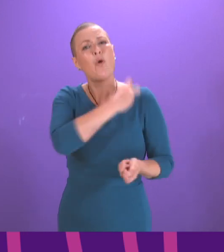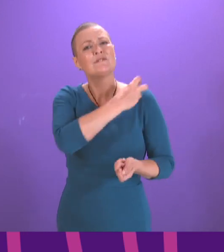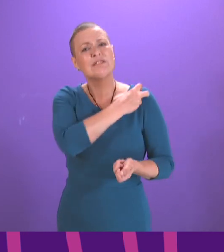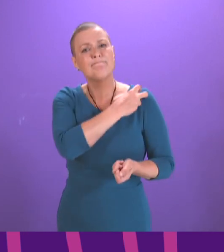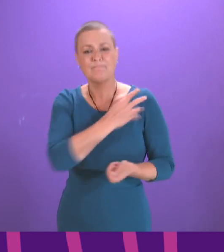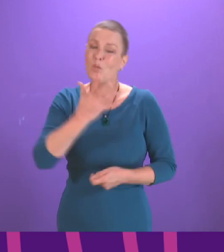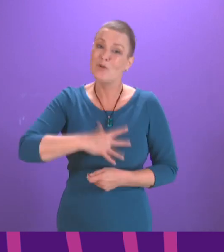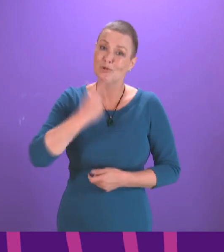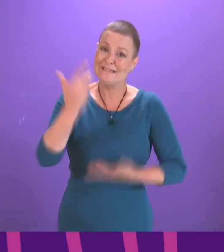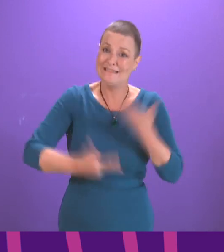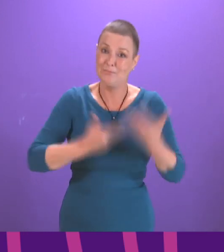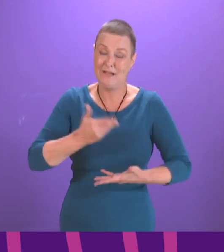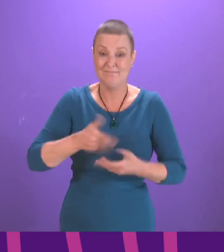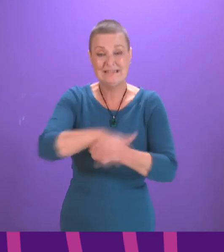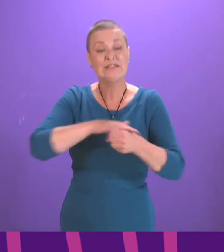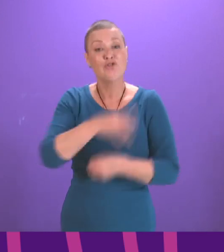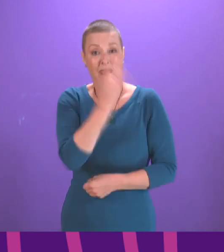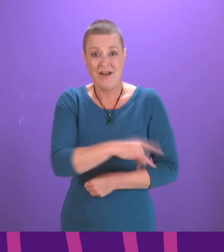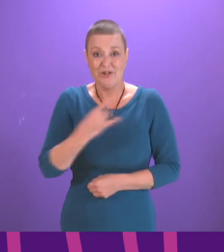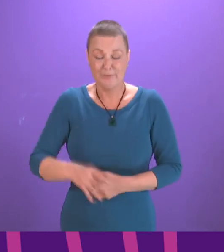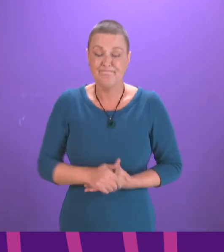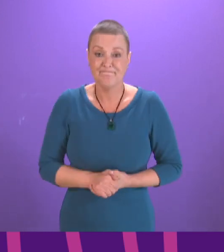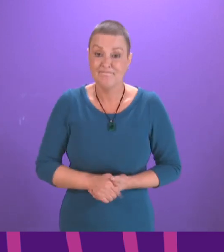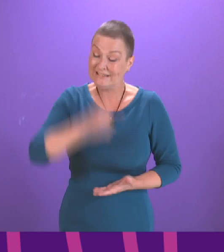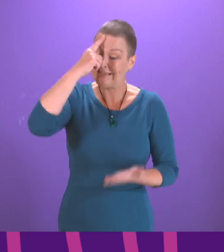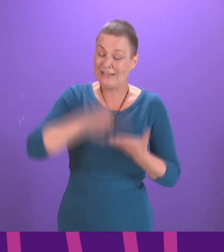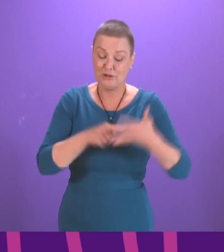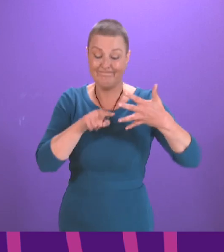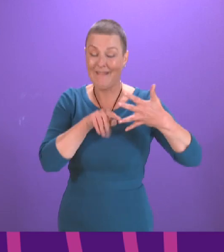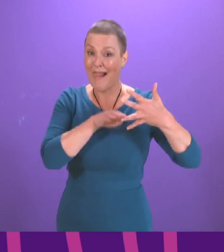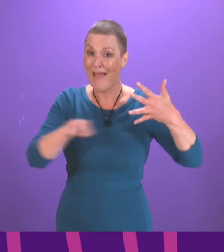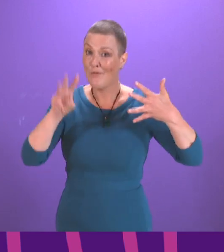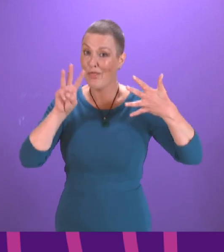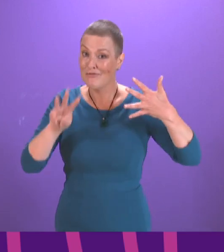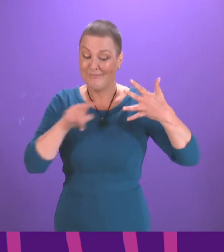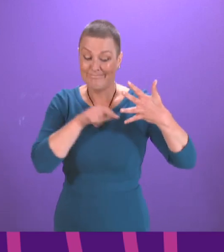I turn to the situation in Lanarkshire. The decision between level 3 and level 4 there